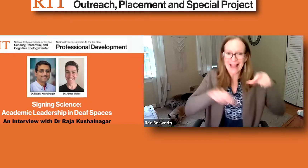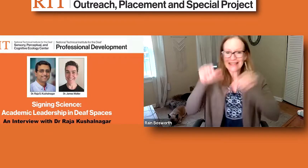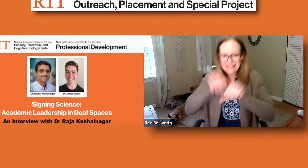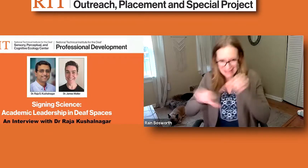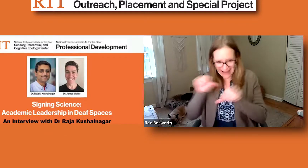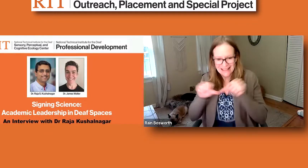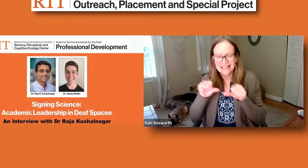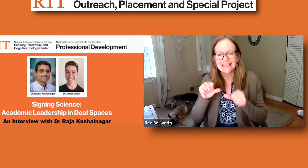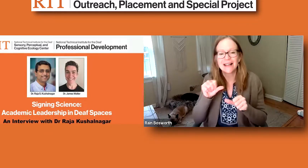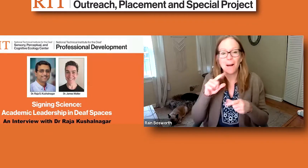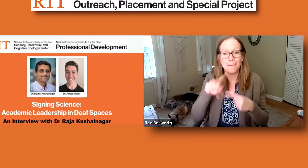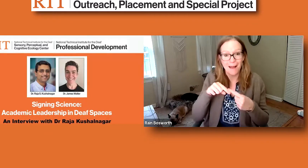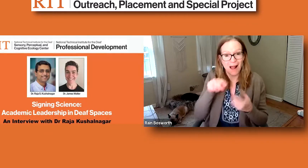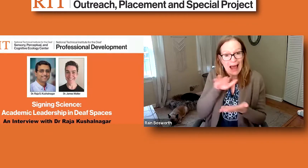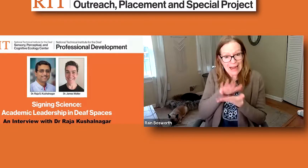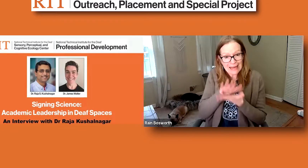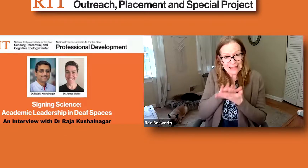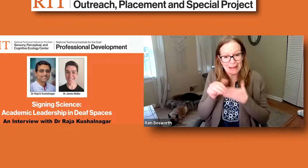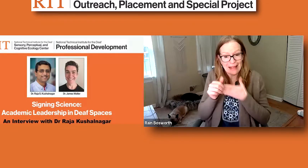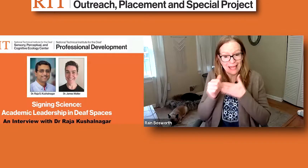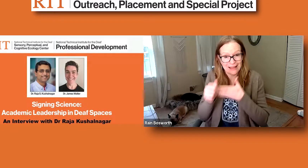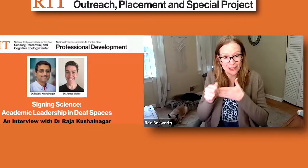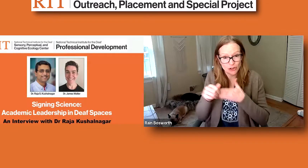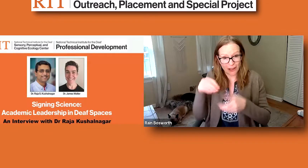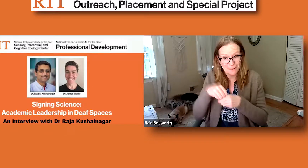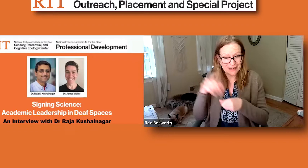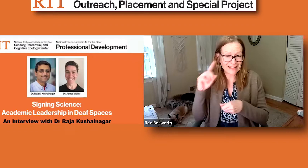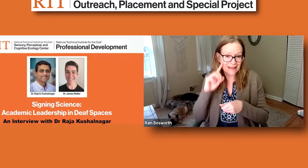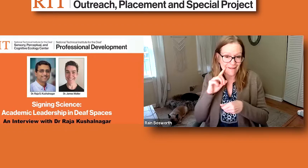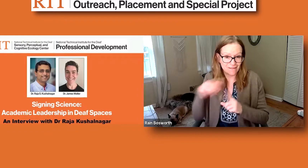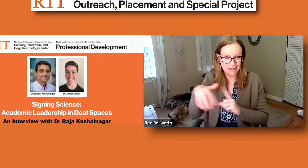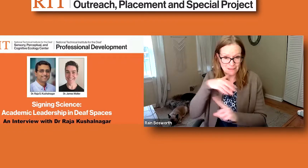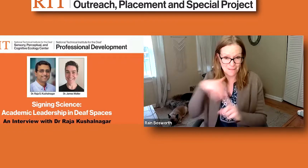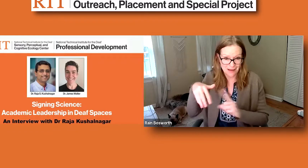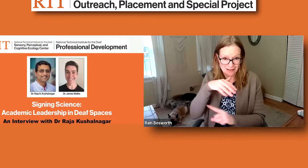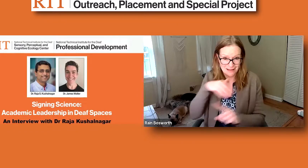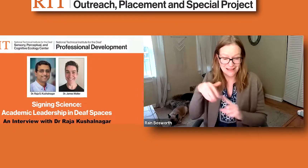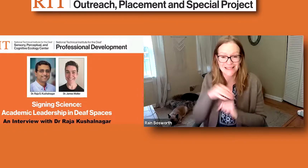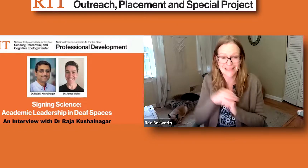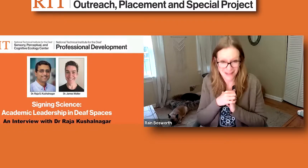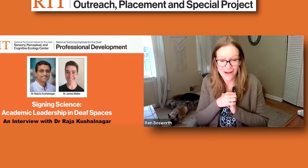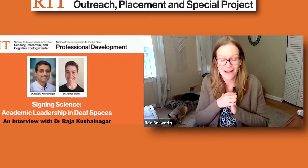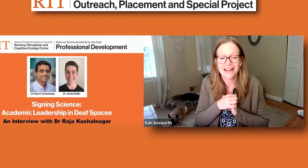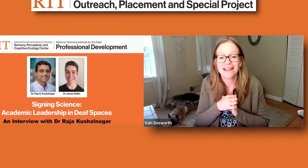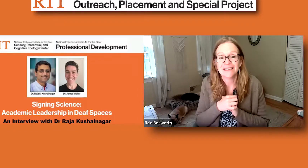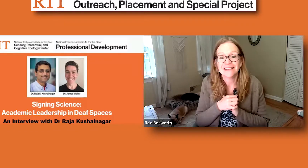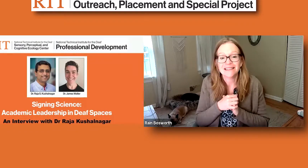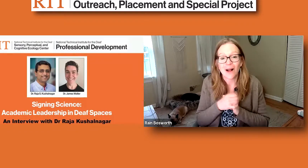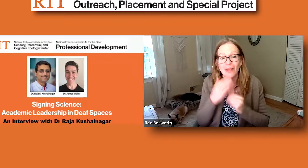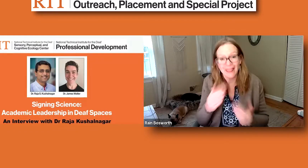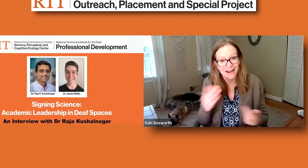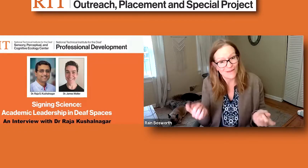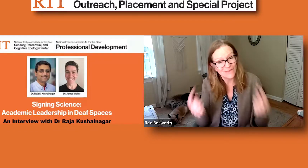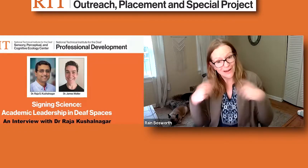So this is signing science, but we're going to be talking about academic leadership in Deaf space.